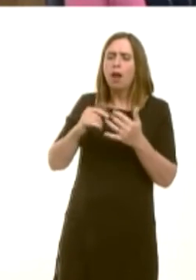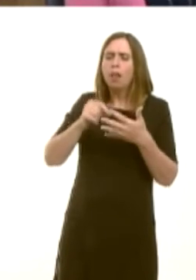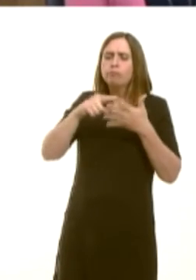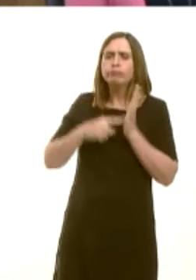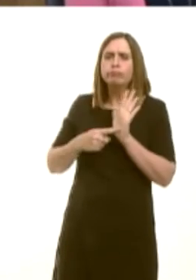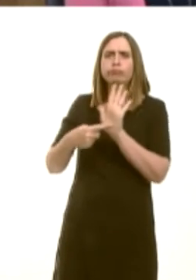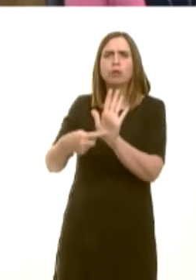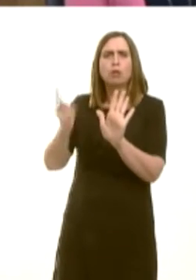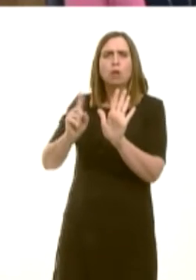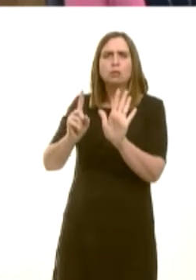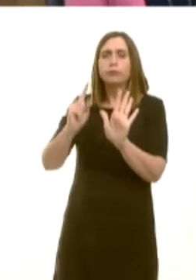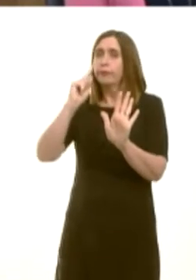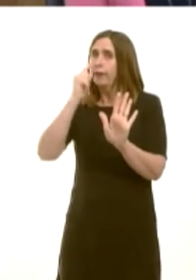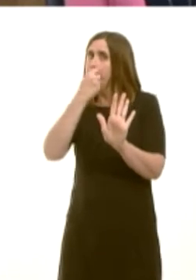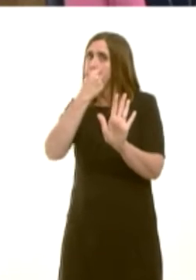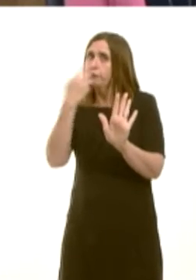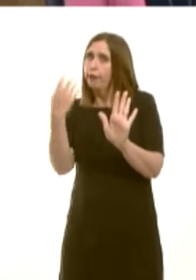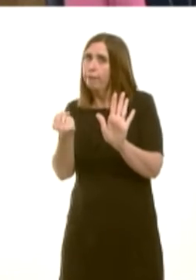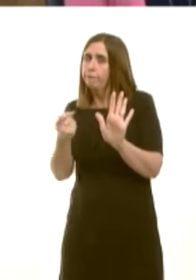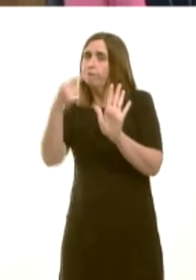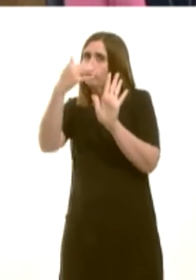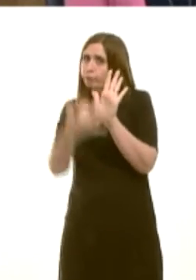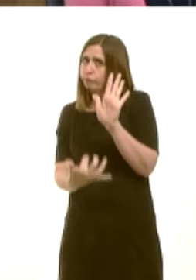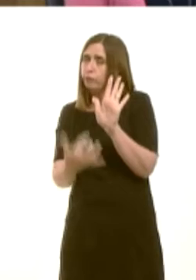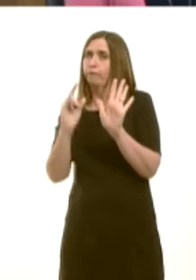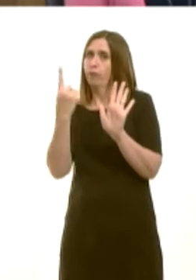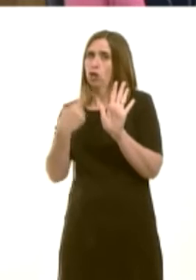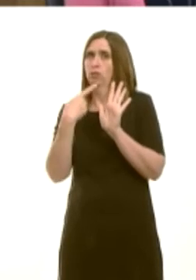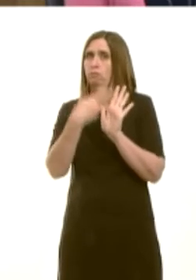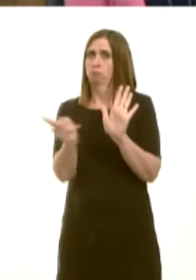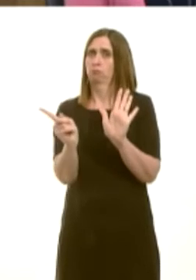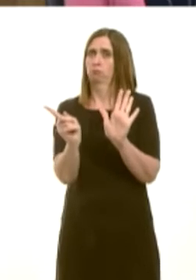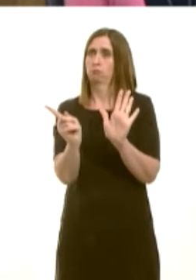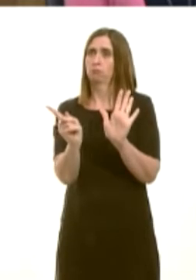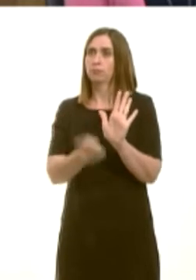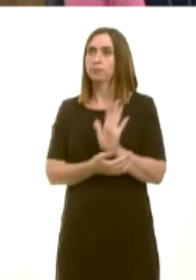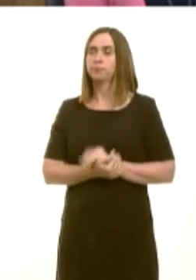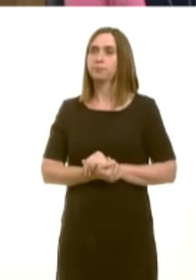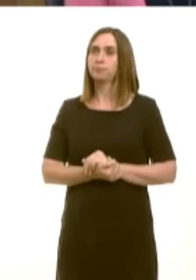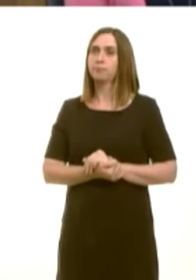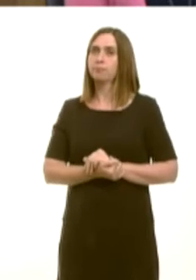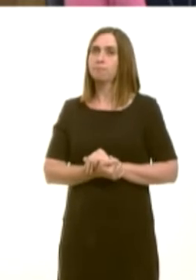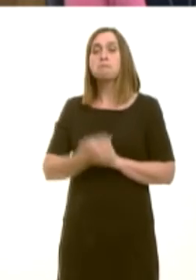produced as a result of that trial. I can say, of course, that if there is a decisionóand